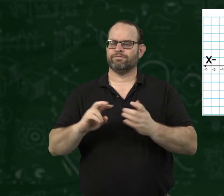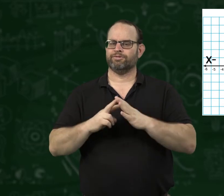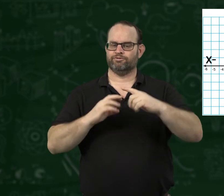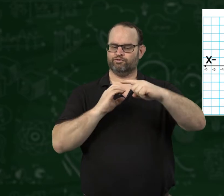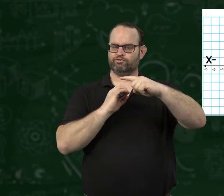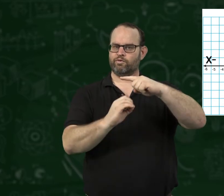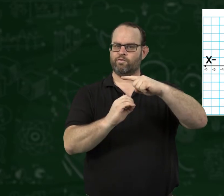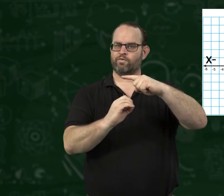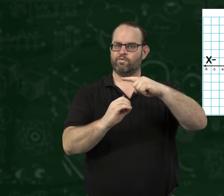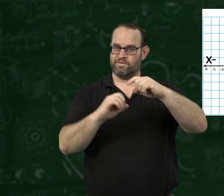This slope has a denominator of zero.